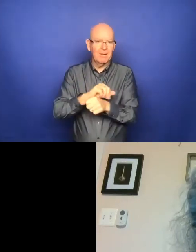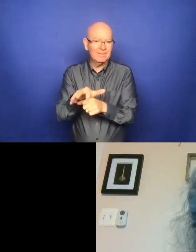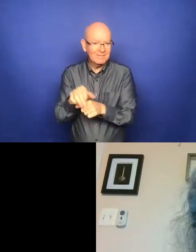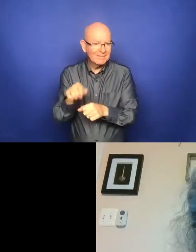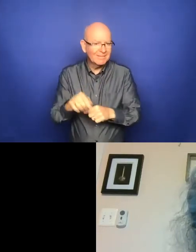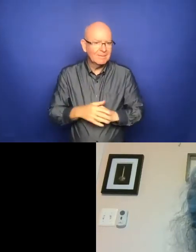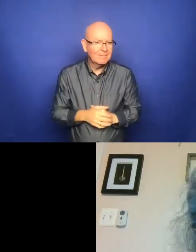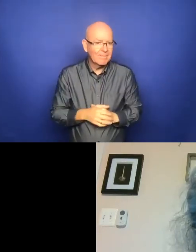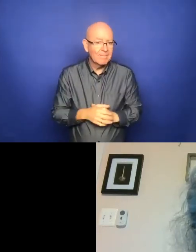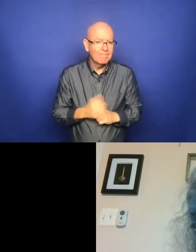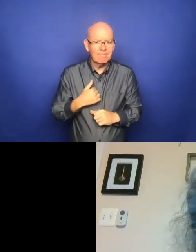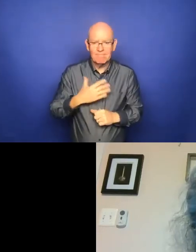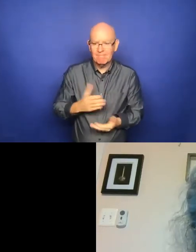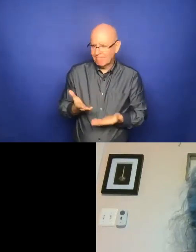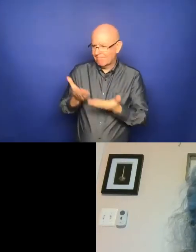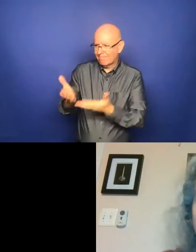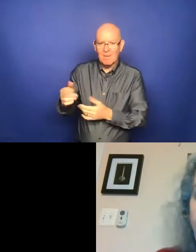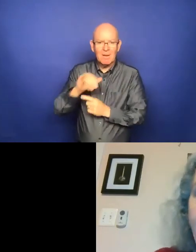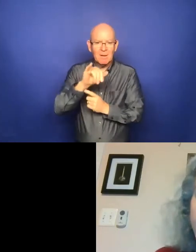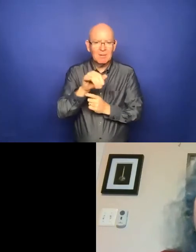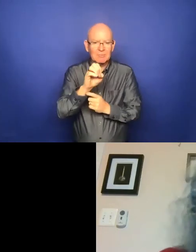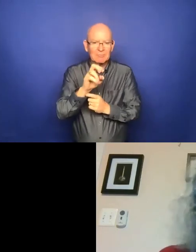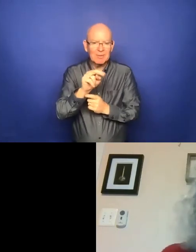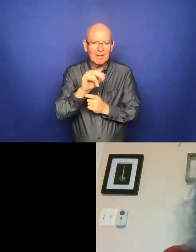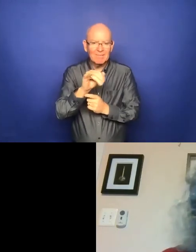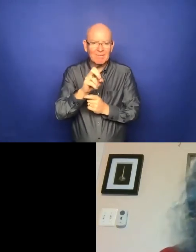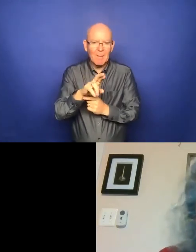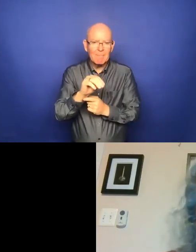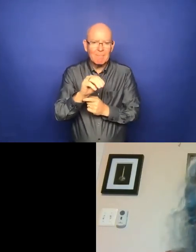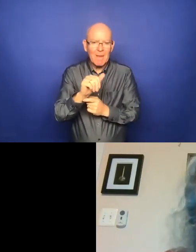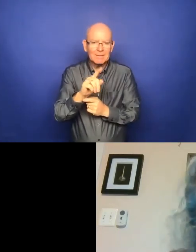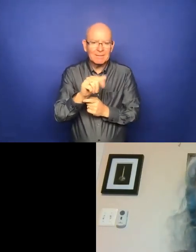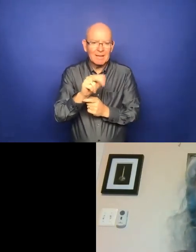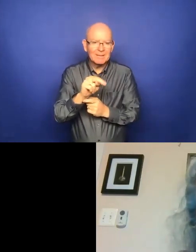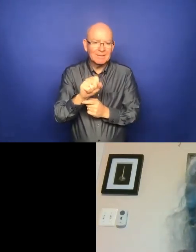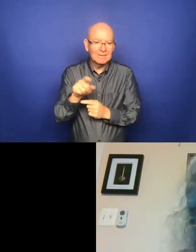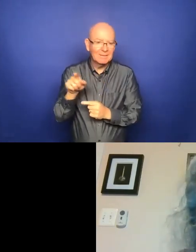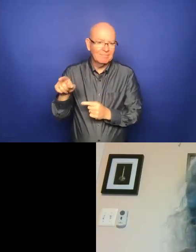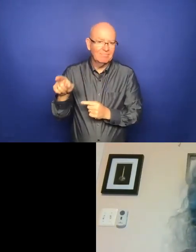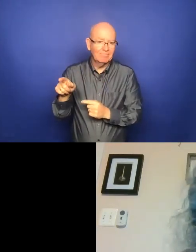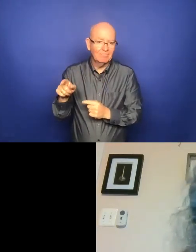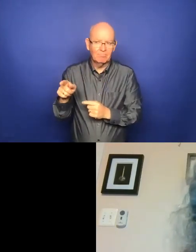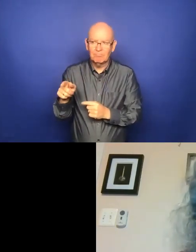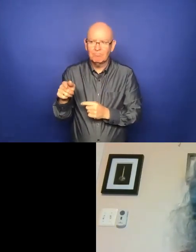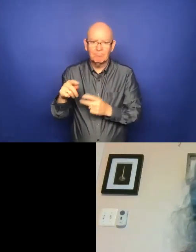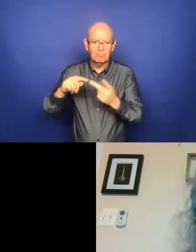Jennifer Madans. The acting Director for the national Center for health statistics. We are glad to have you with us, Jennifer, you have the